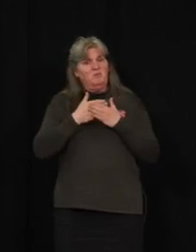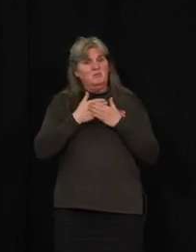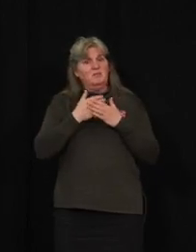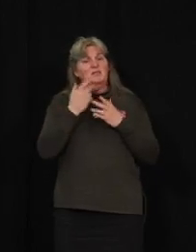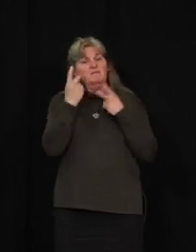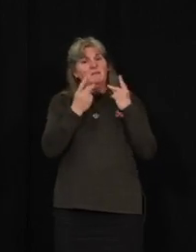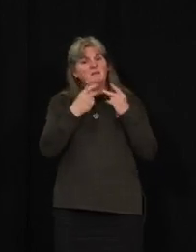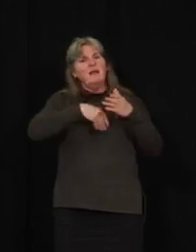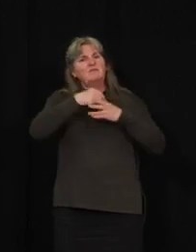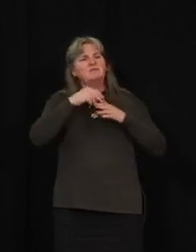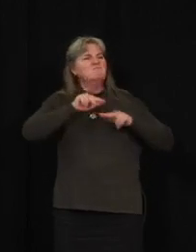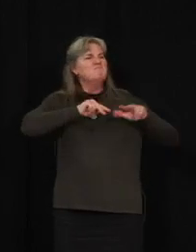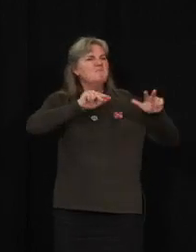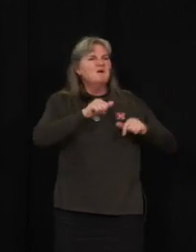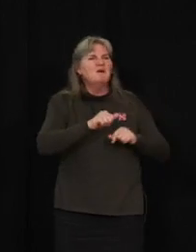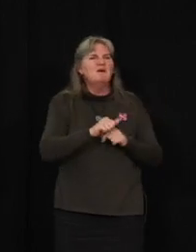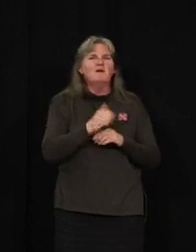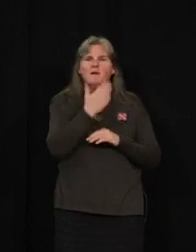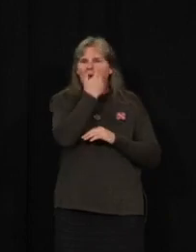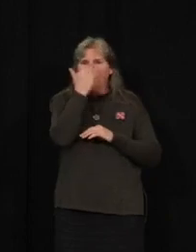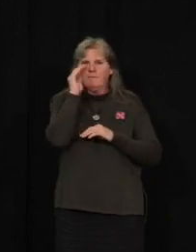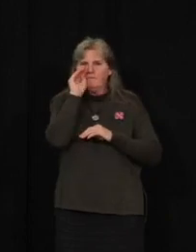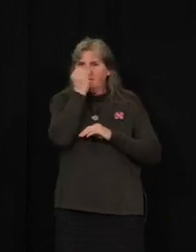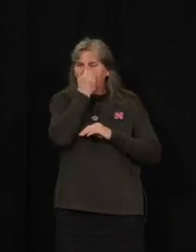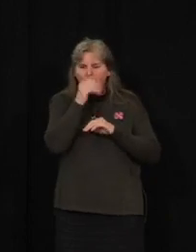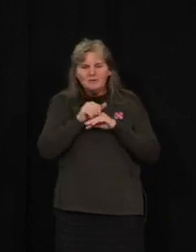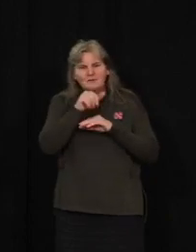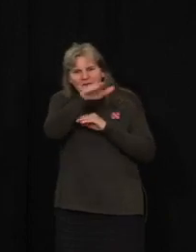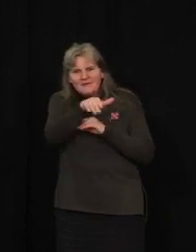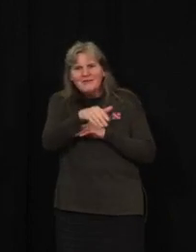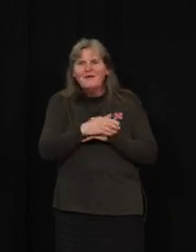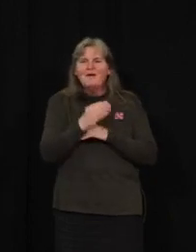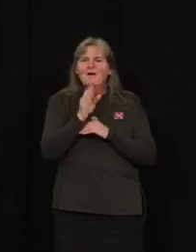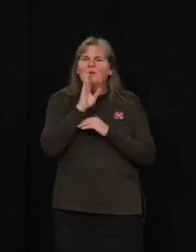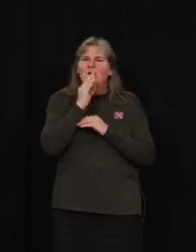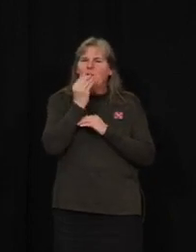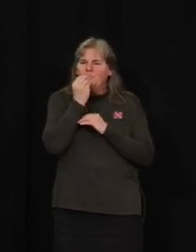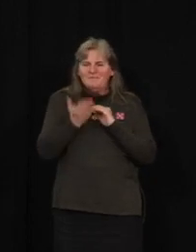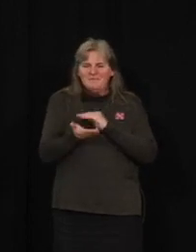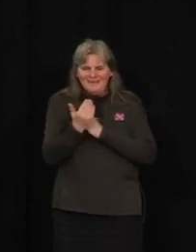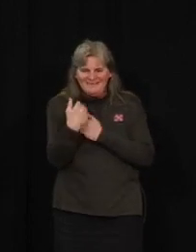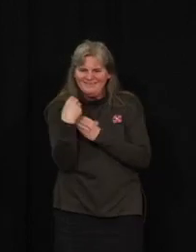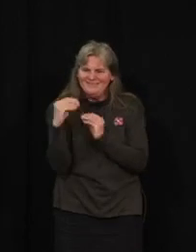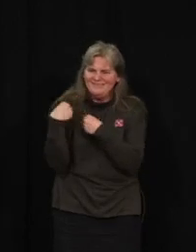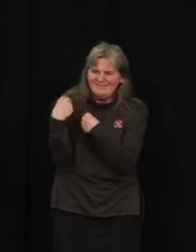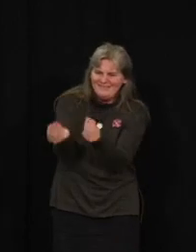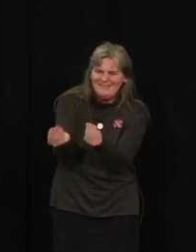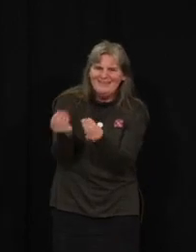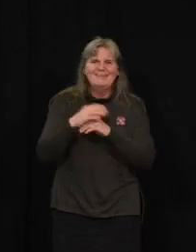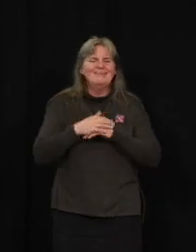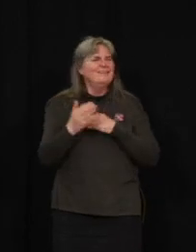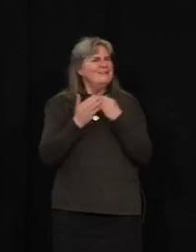Flowers by delivery or breakfast in bed will never hurt. Wherever Mac -- wherever they ae and even while observing the